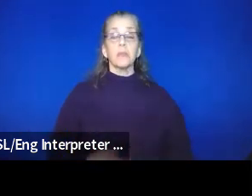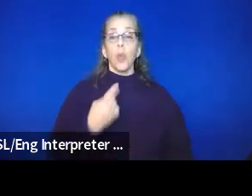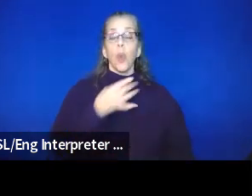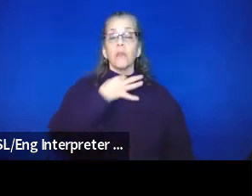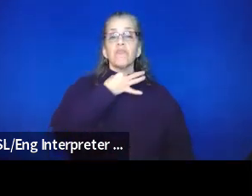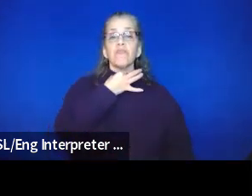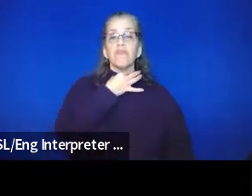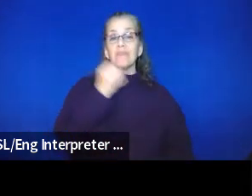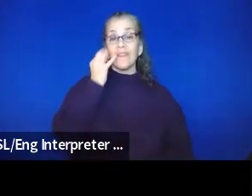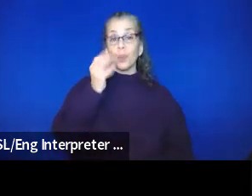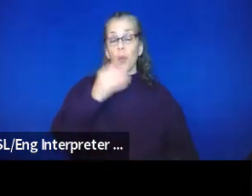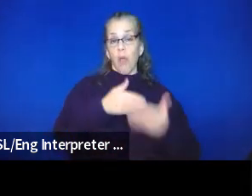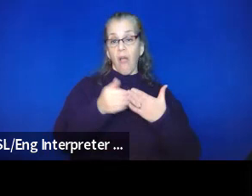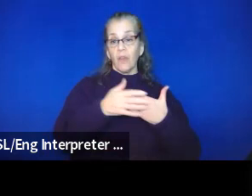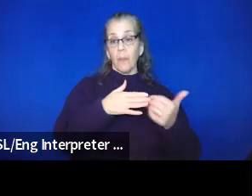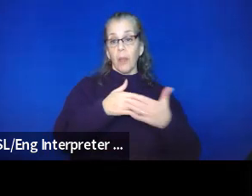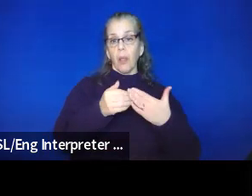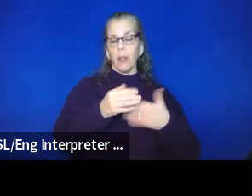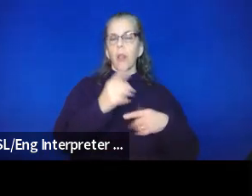comfortable sharing: What brand of cochlear implants do you have?